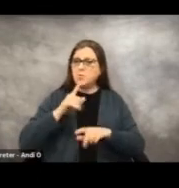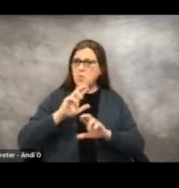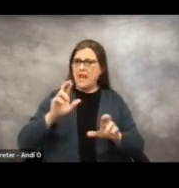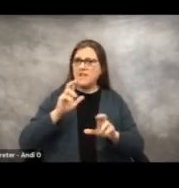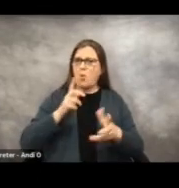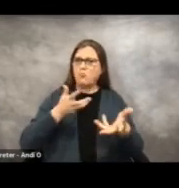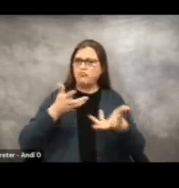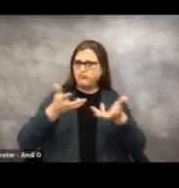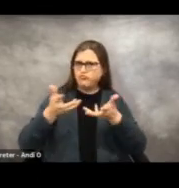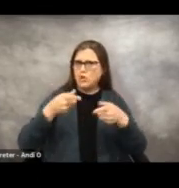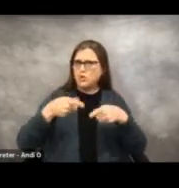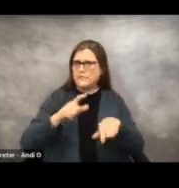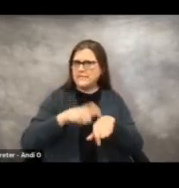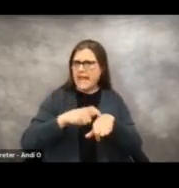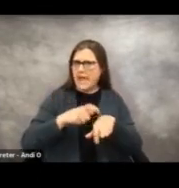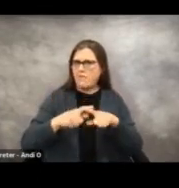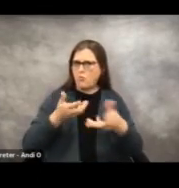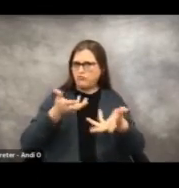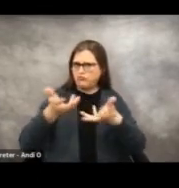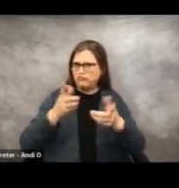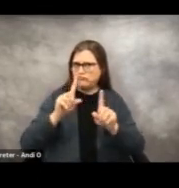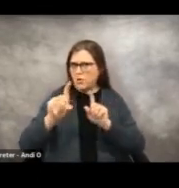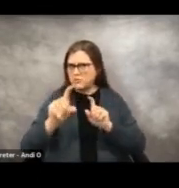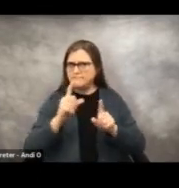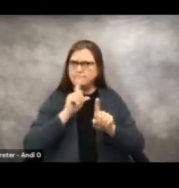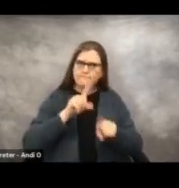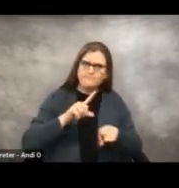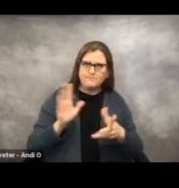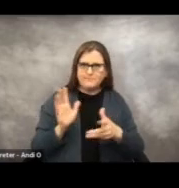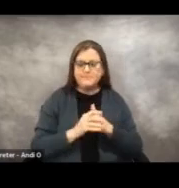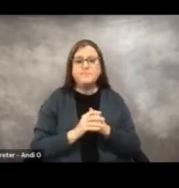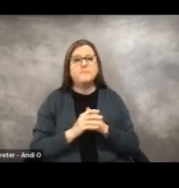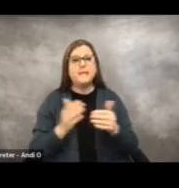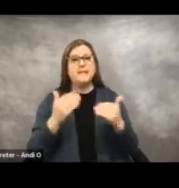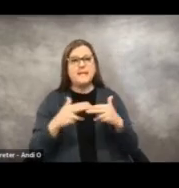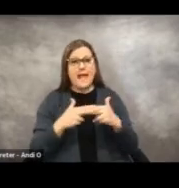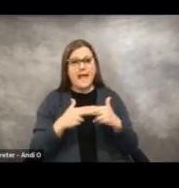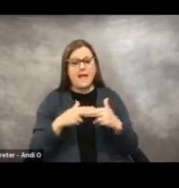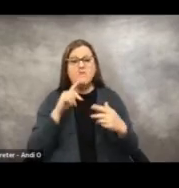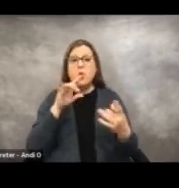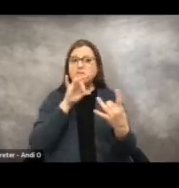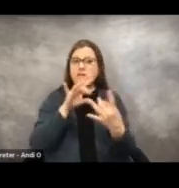times. Next slide. Feedback and follow up after the webinar you